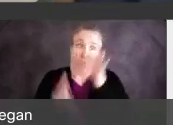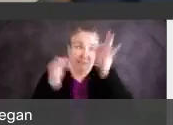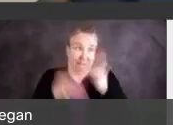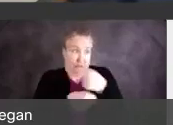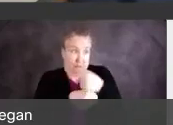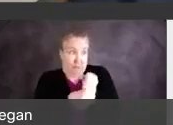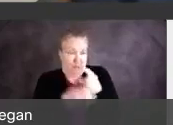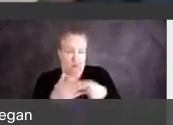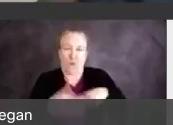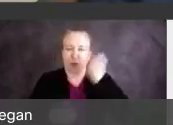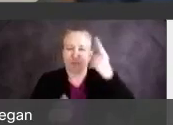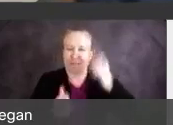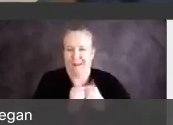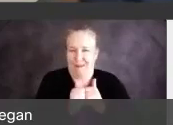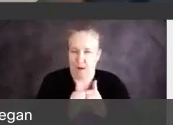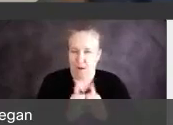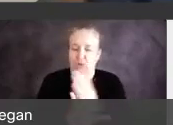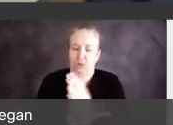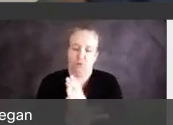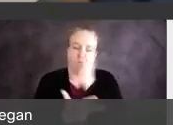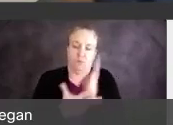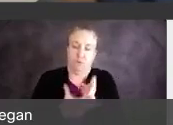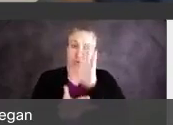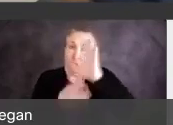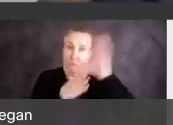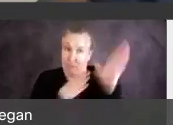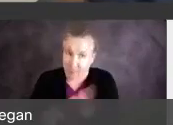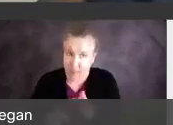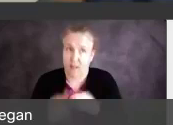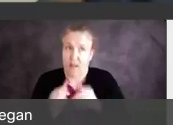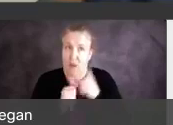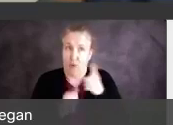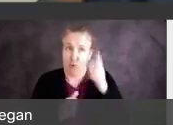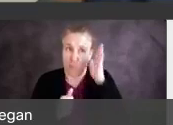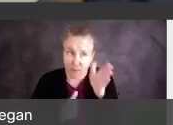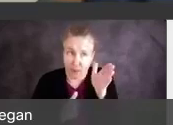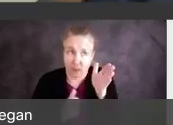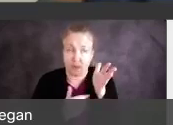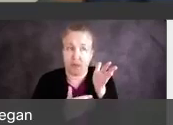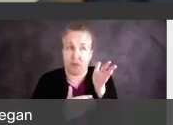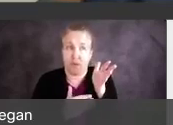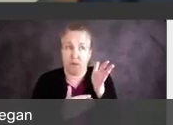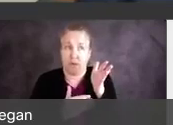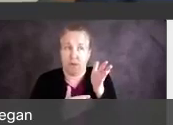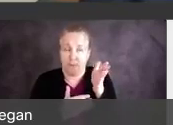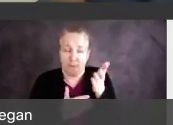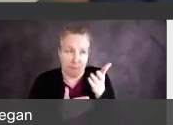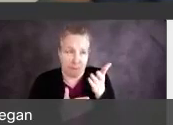We asked them to give us the plan for how they're going to bring at least two of our counties in